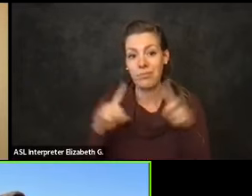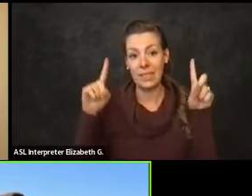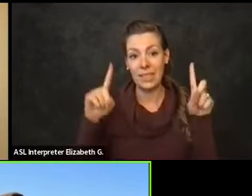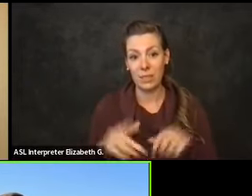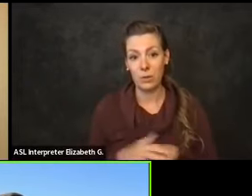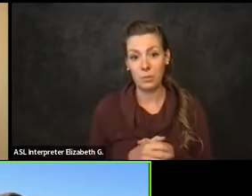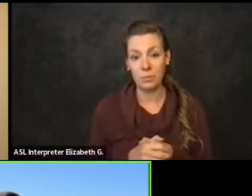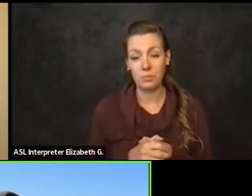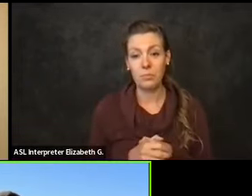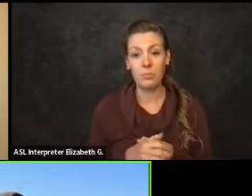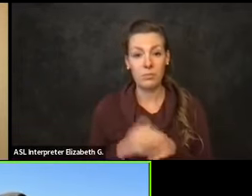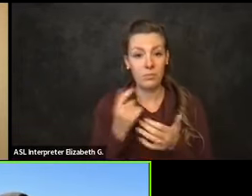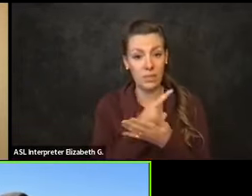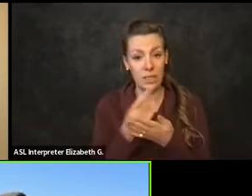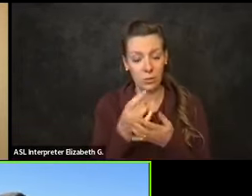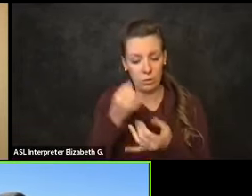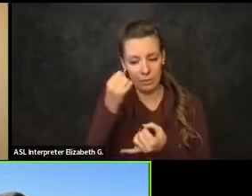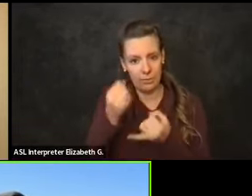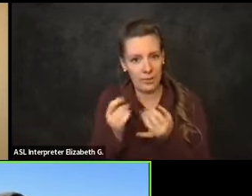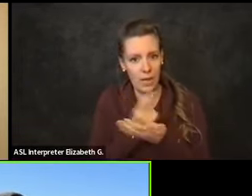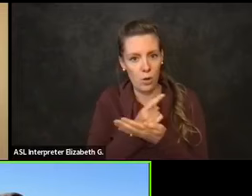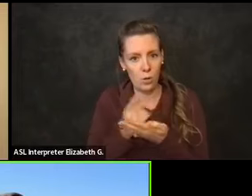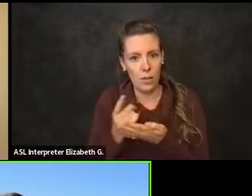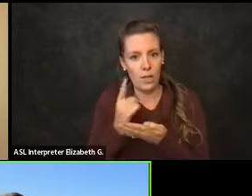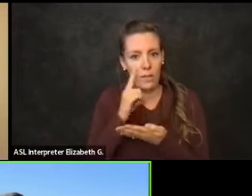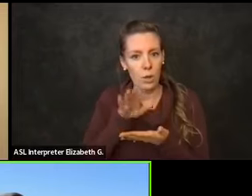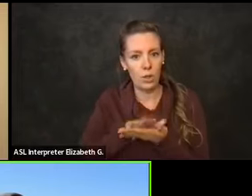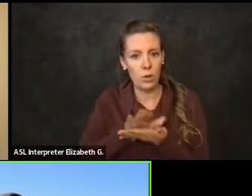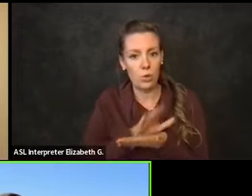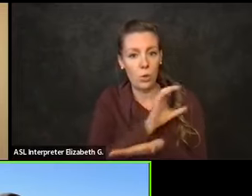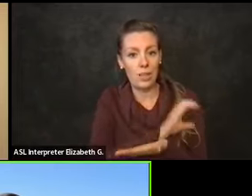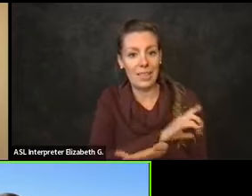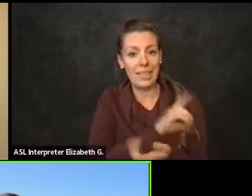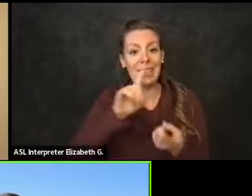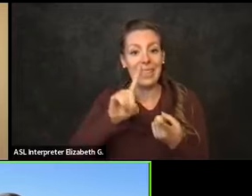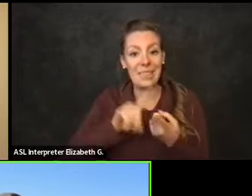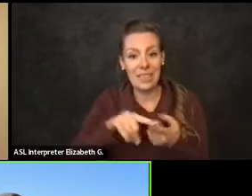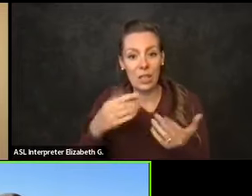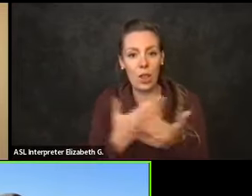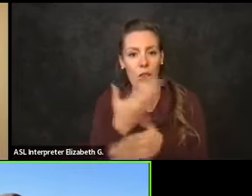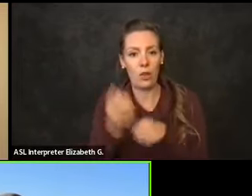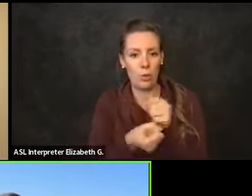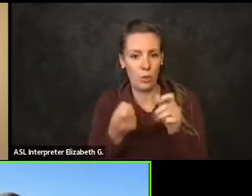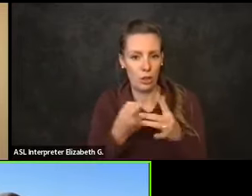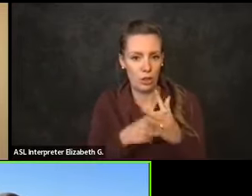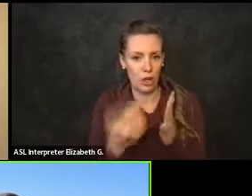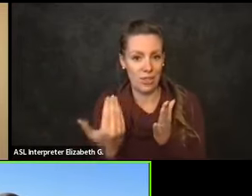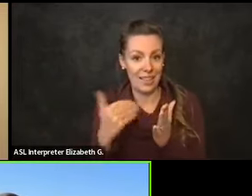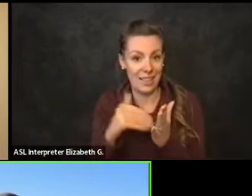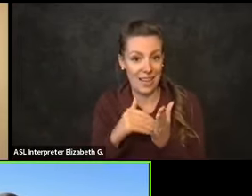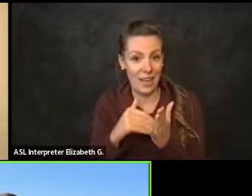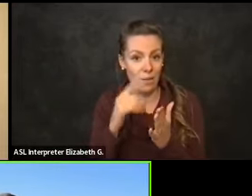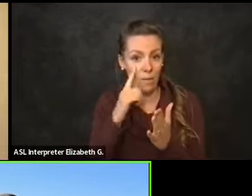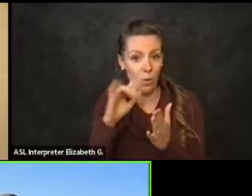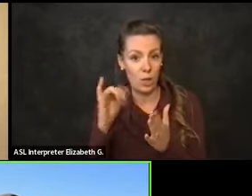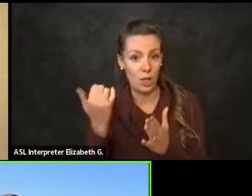This week will be the final week for school clinics until the new year as they are going off on hiatus for the winter break.